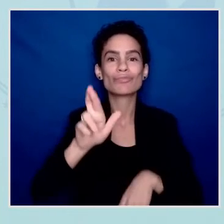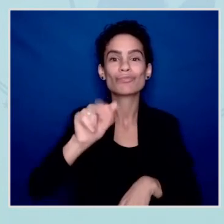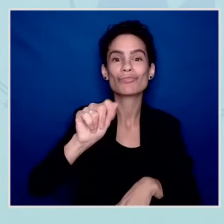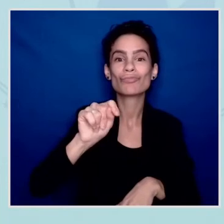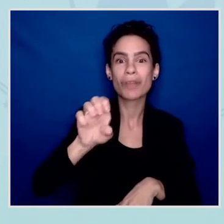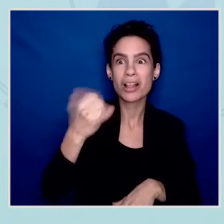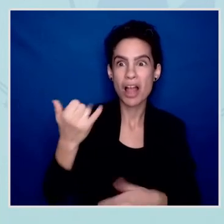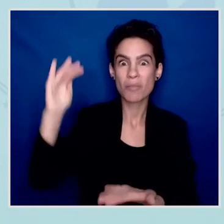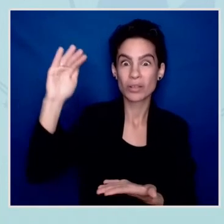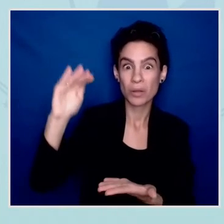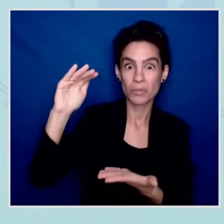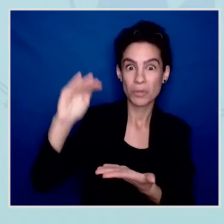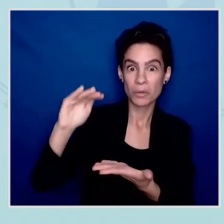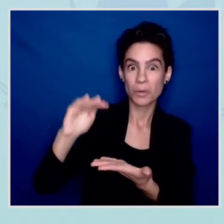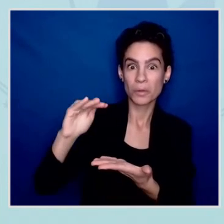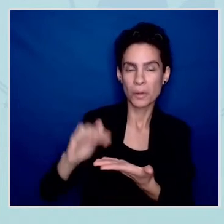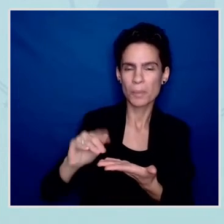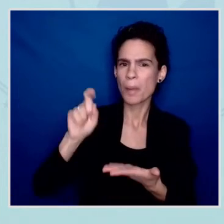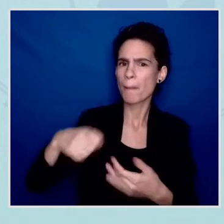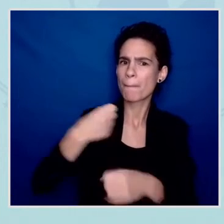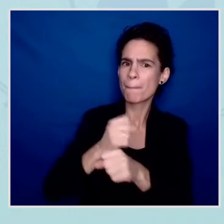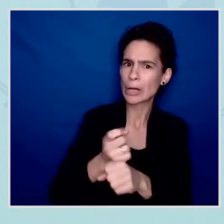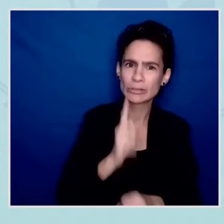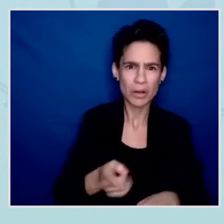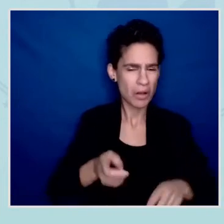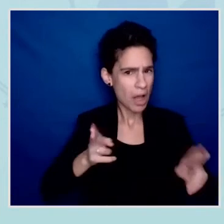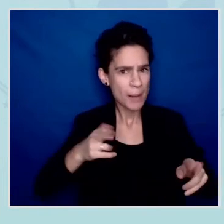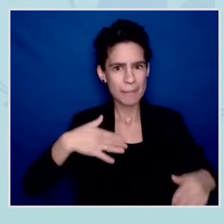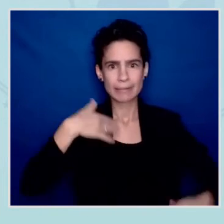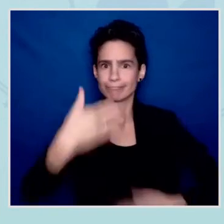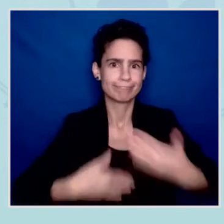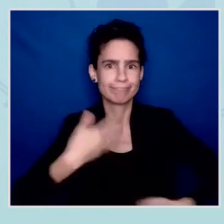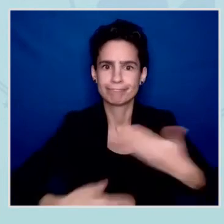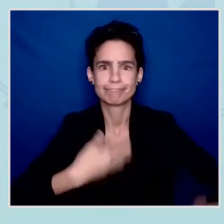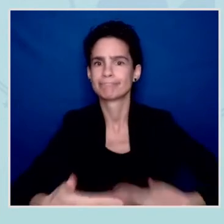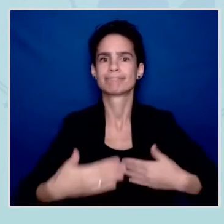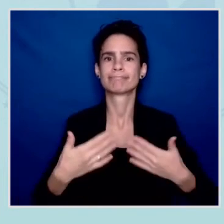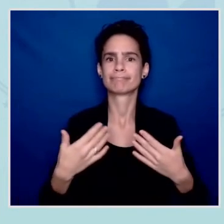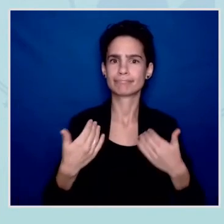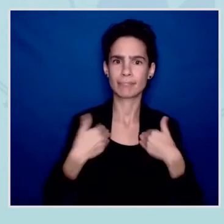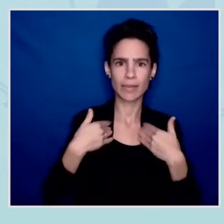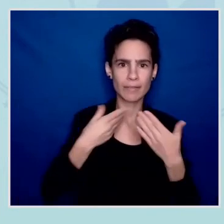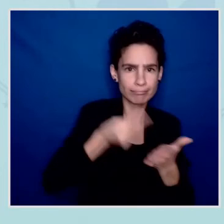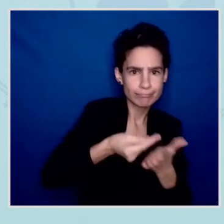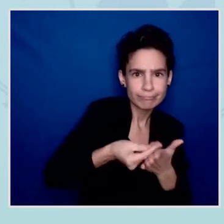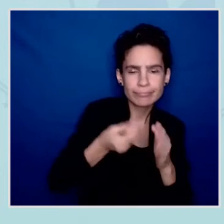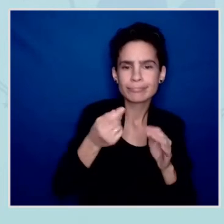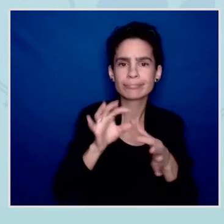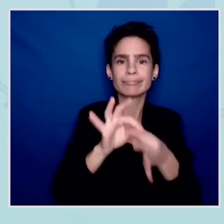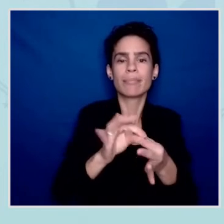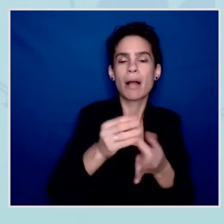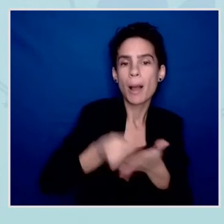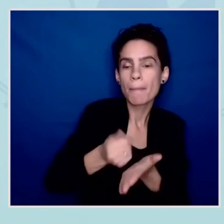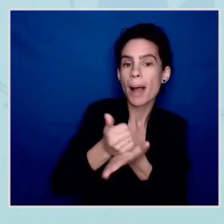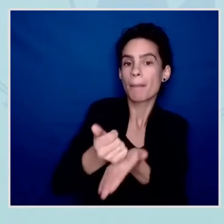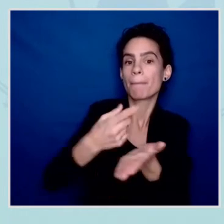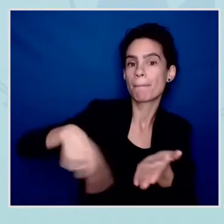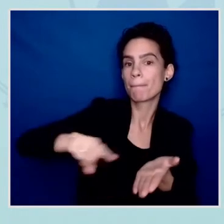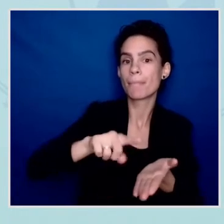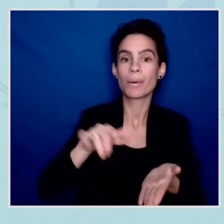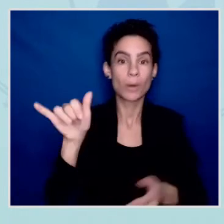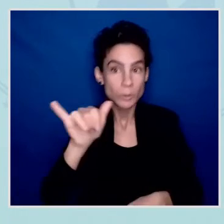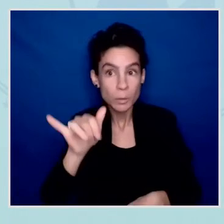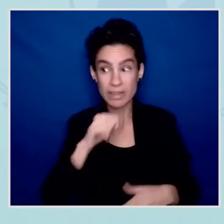ECONOMIC RESEARCH CONFIRMS THAT